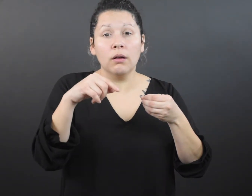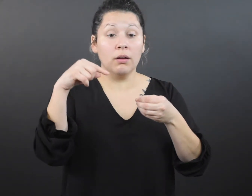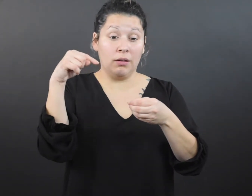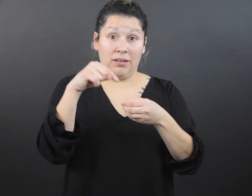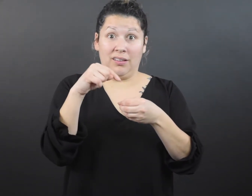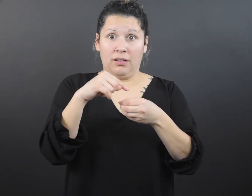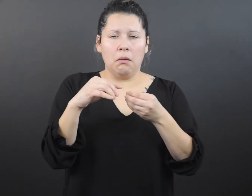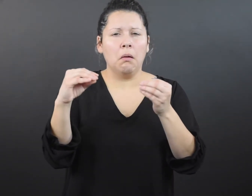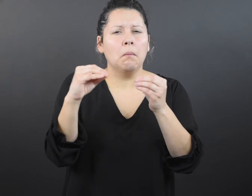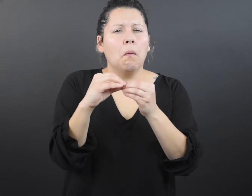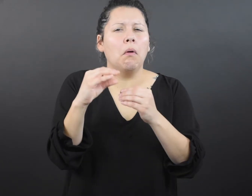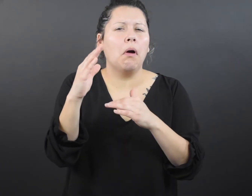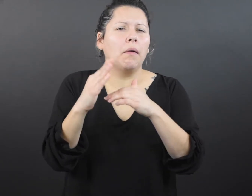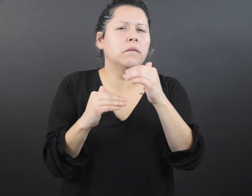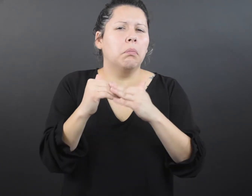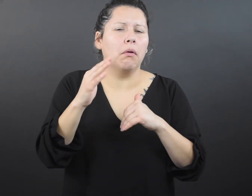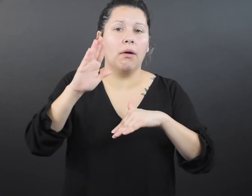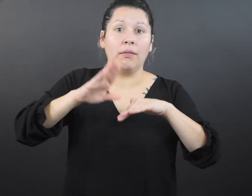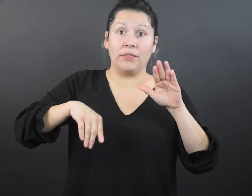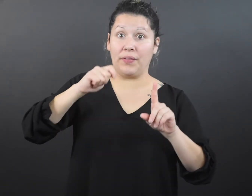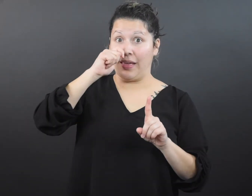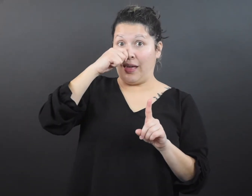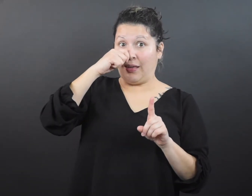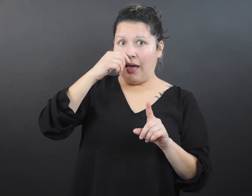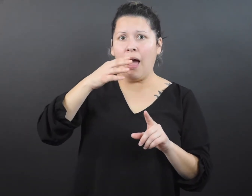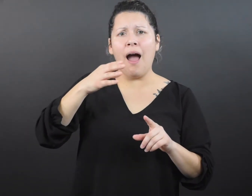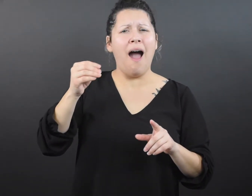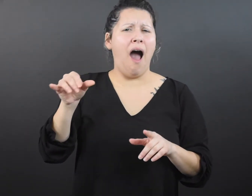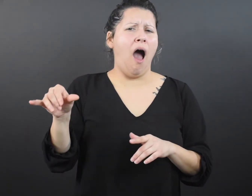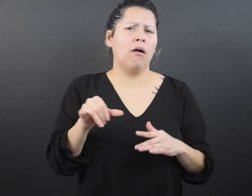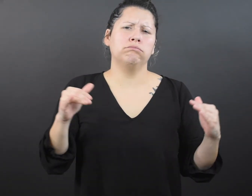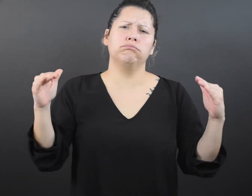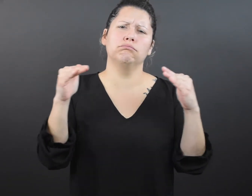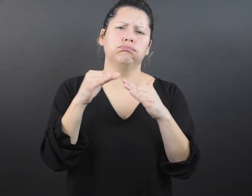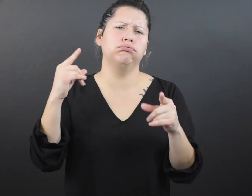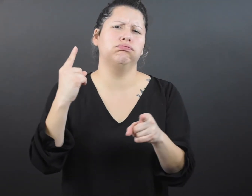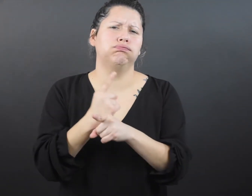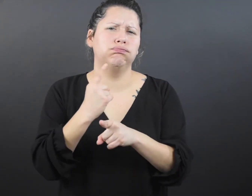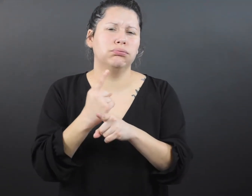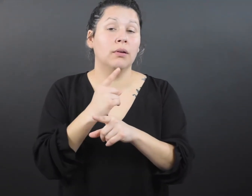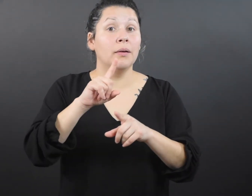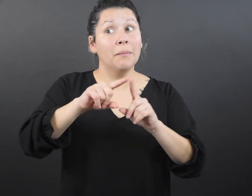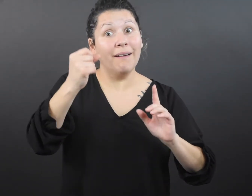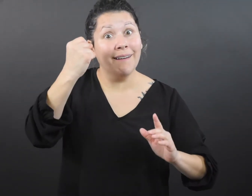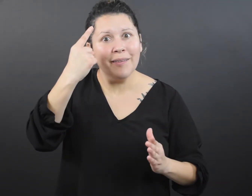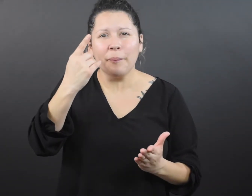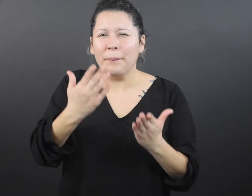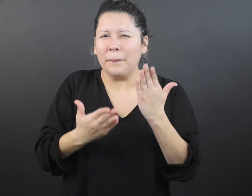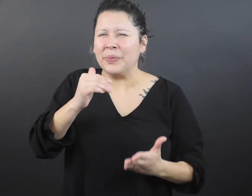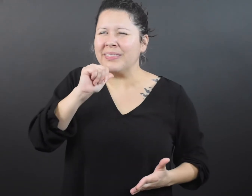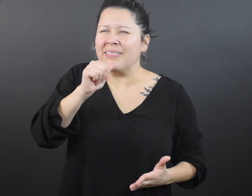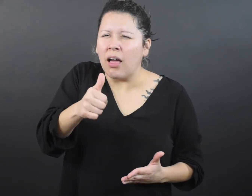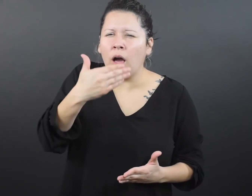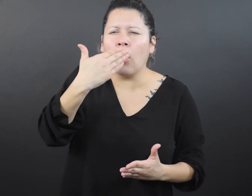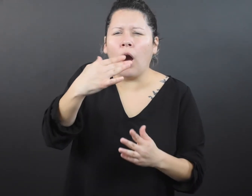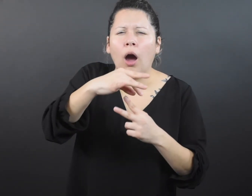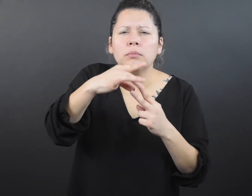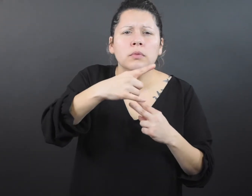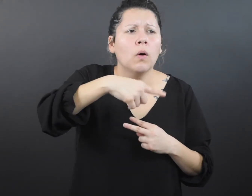Saliva tests are more comfortable than nasal swabs and just as accurate, but they may not be a good option for those with low saliva production,